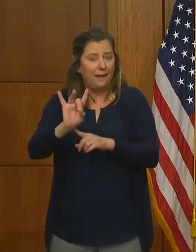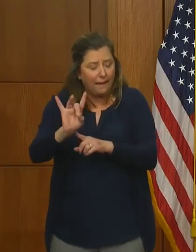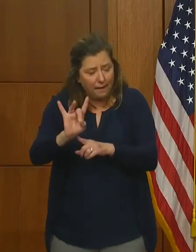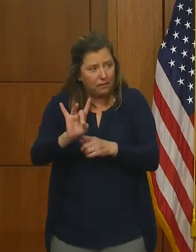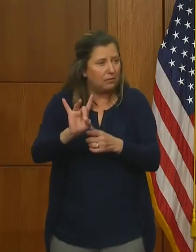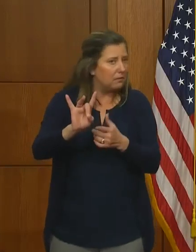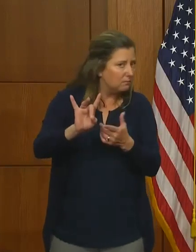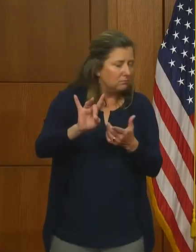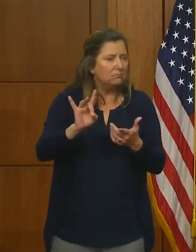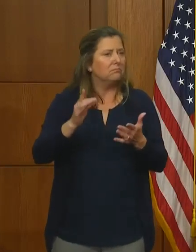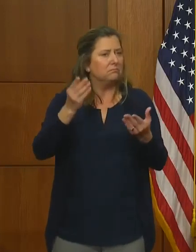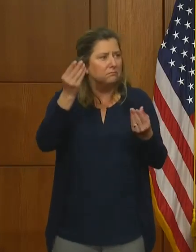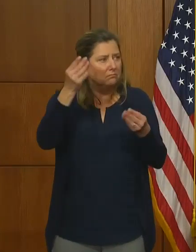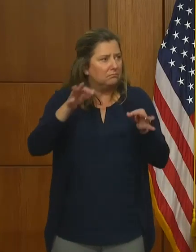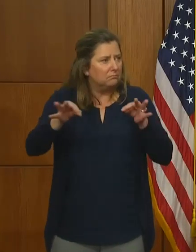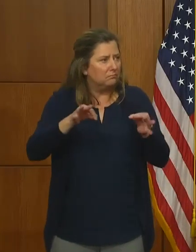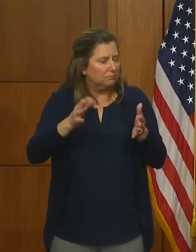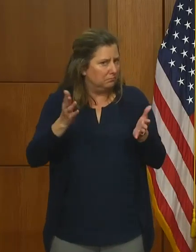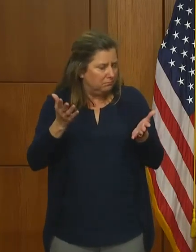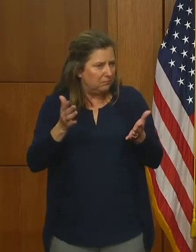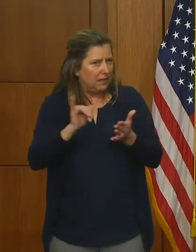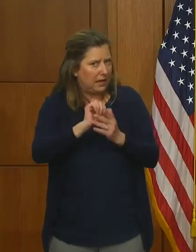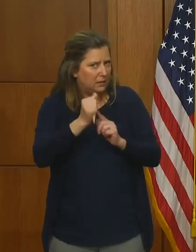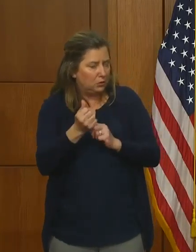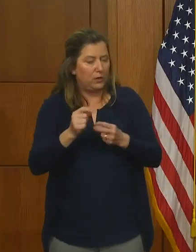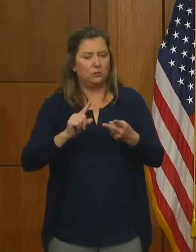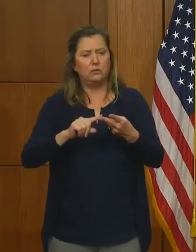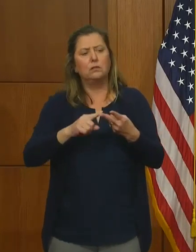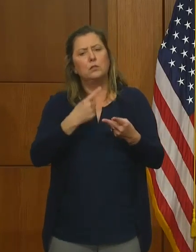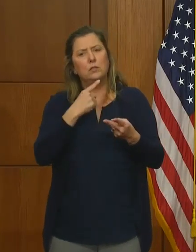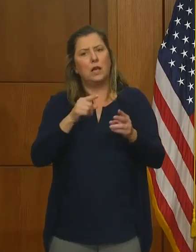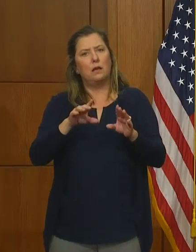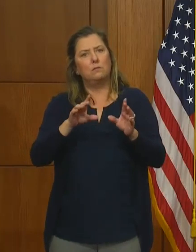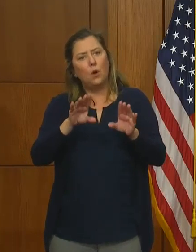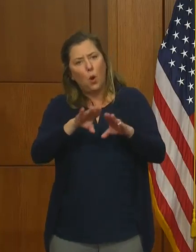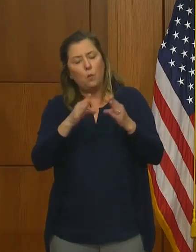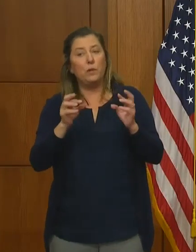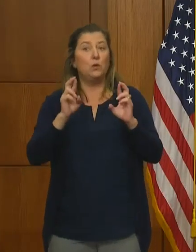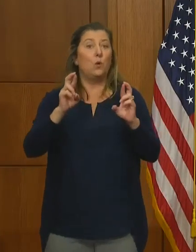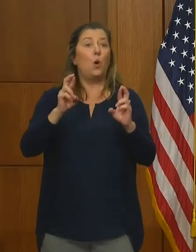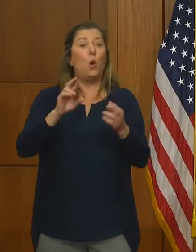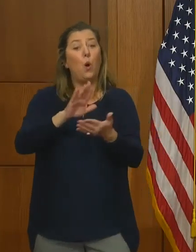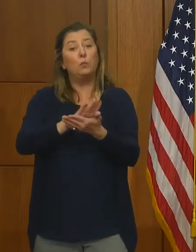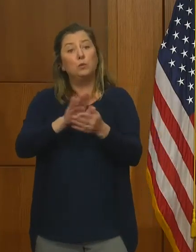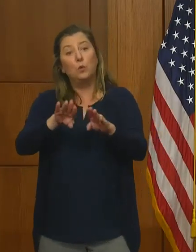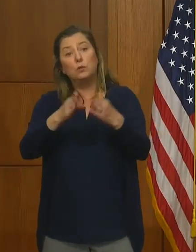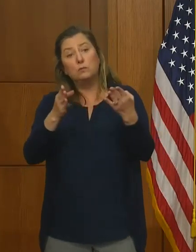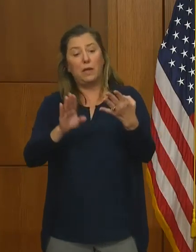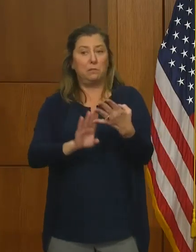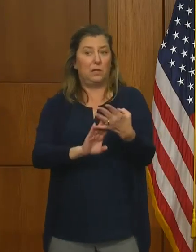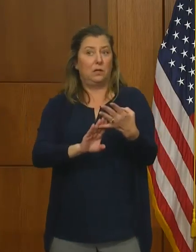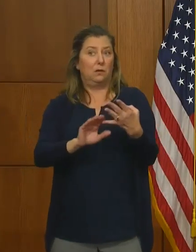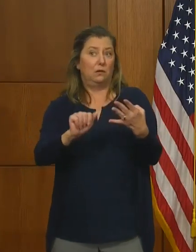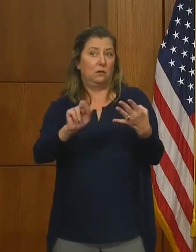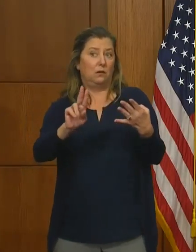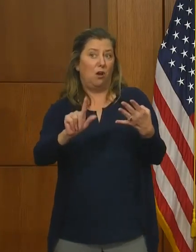FACE ONE OPENING THE MAY HATE